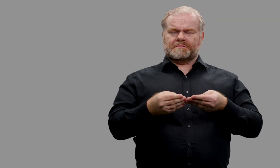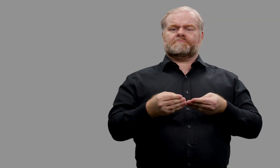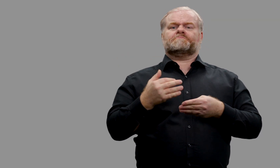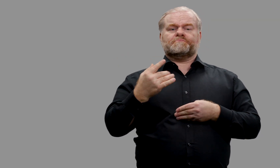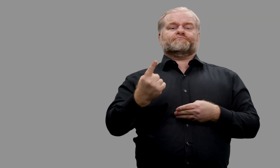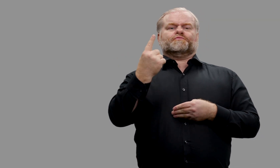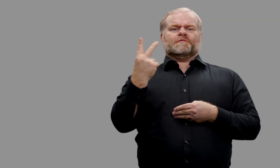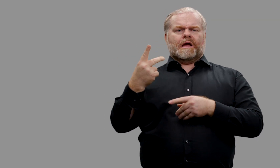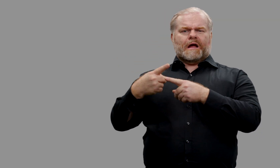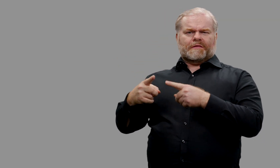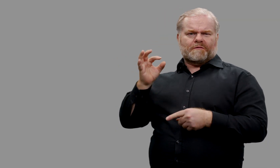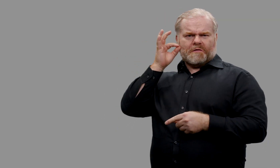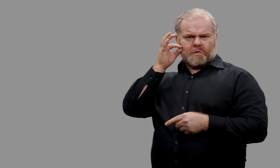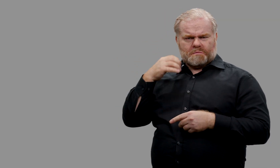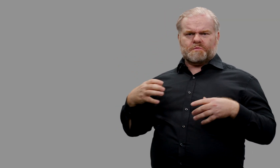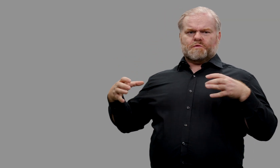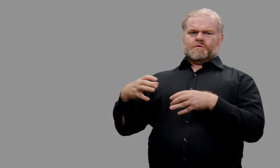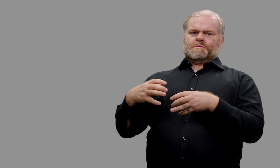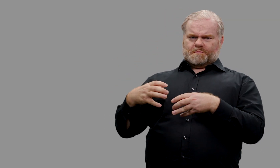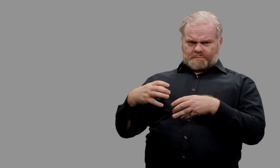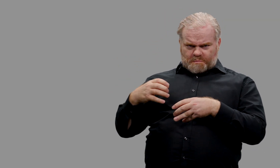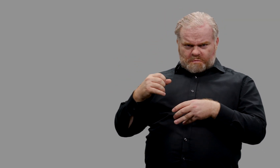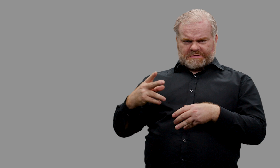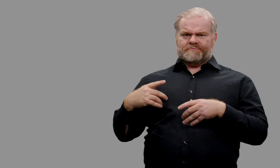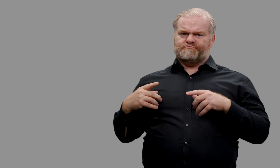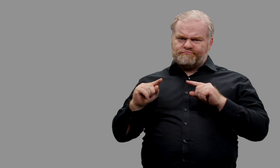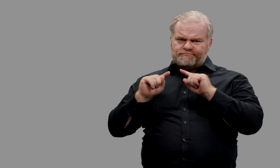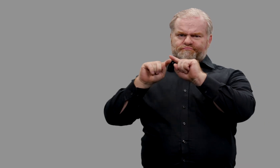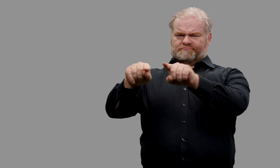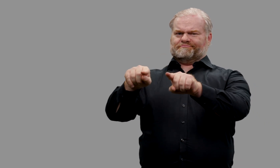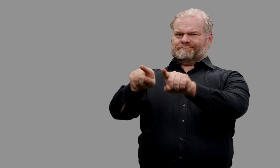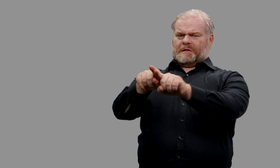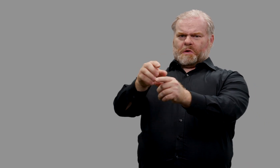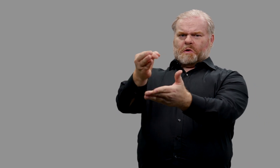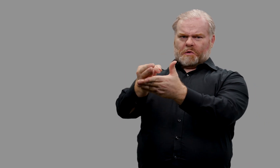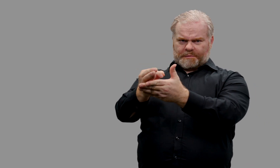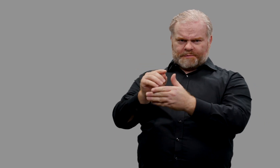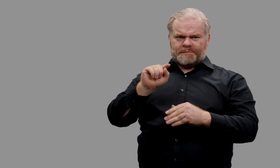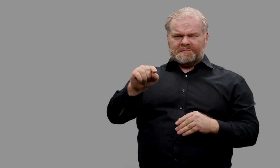I was with two other women and we all went to the same place together.